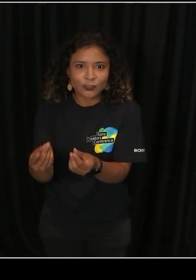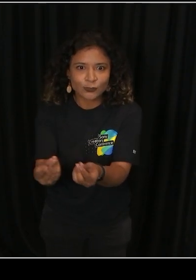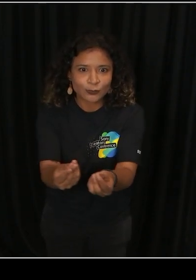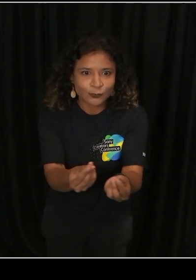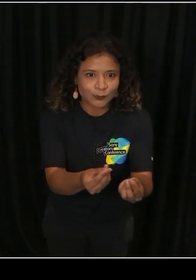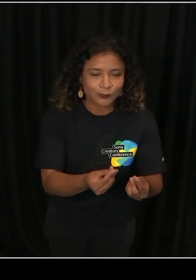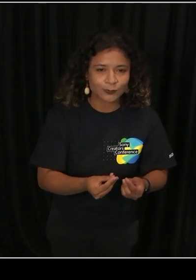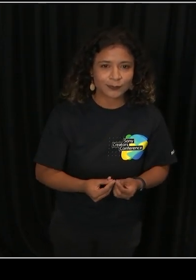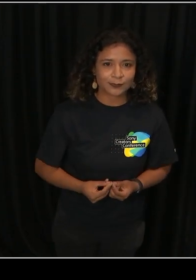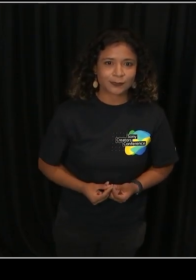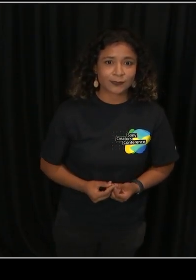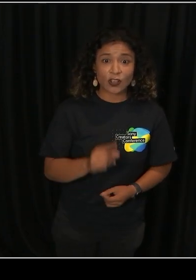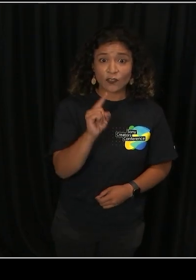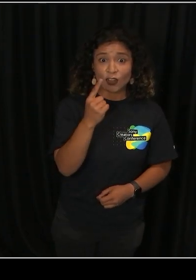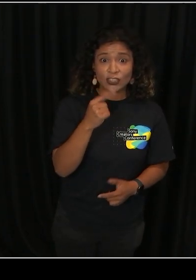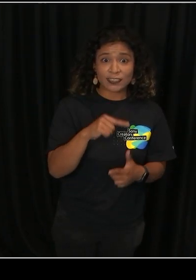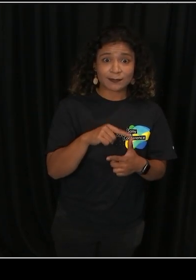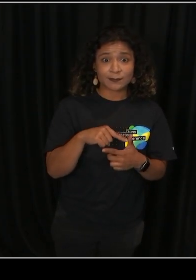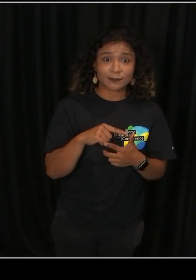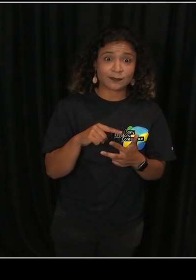So first of all, is the Virtual Stadium.